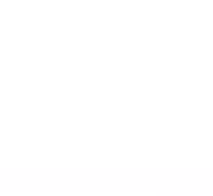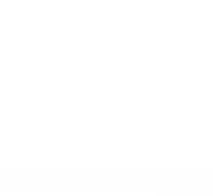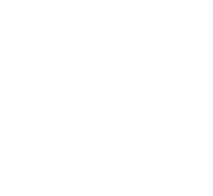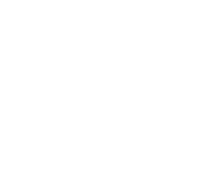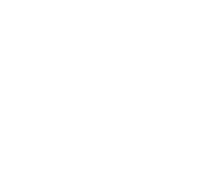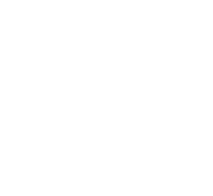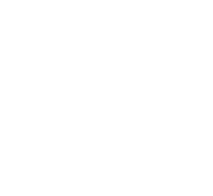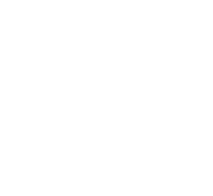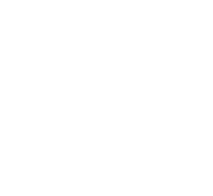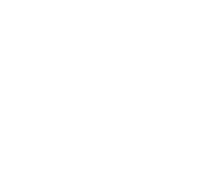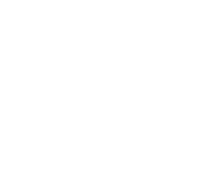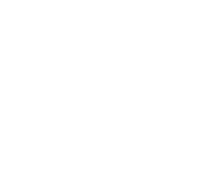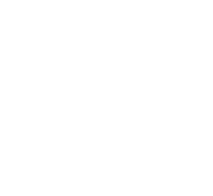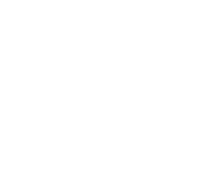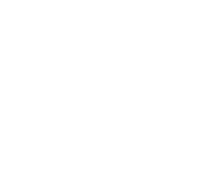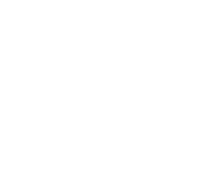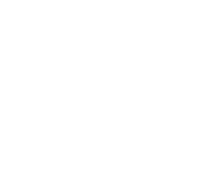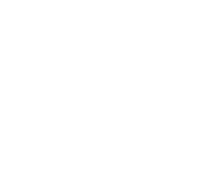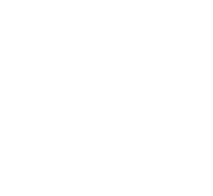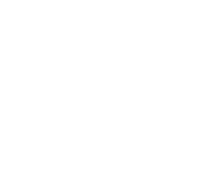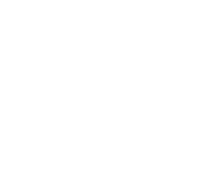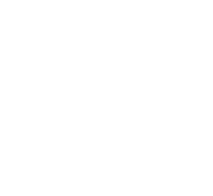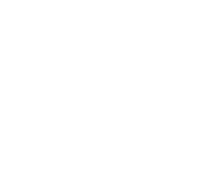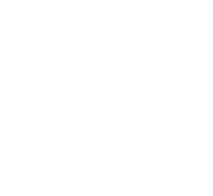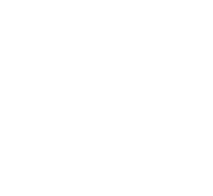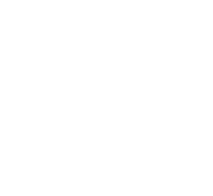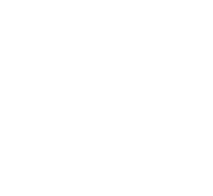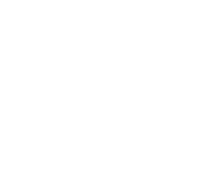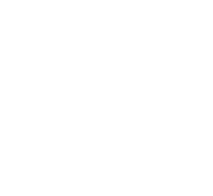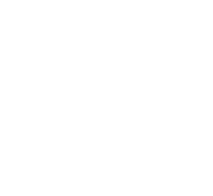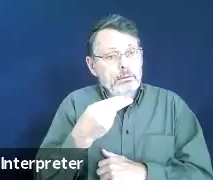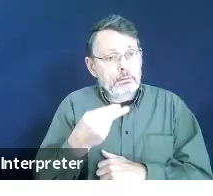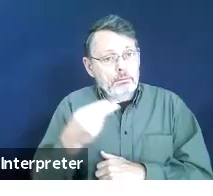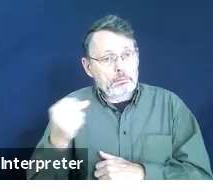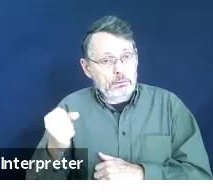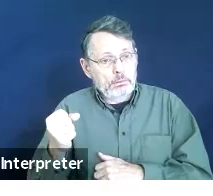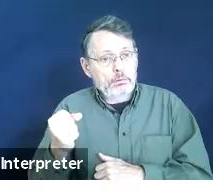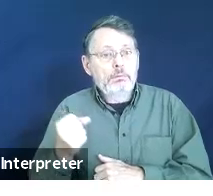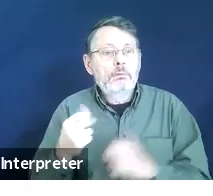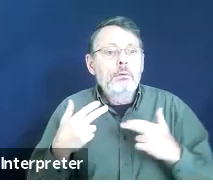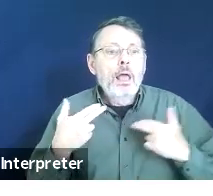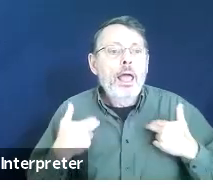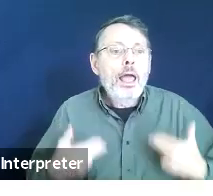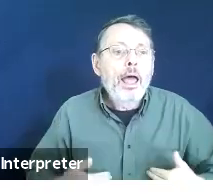So FEMA has also partnered with health and human services to for